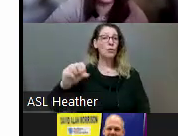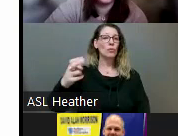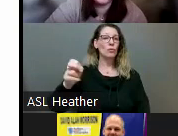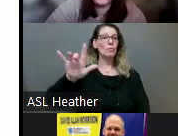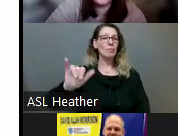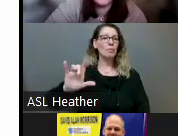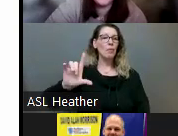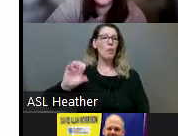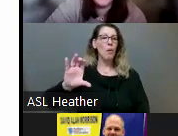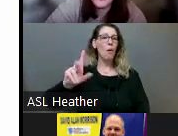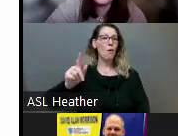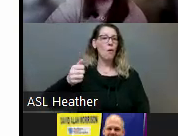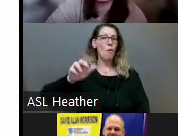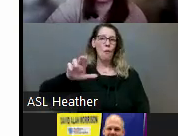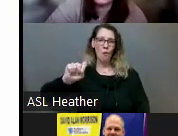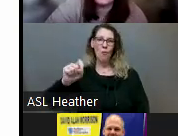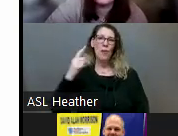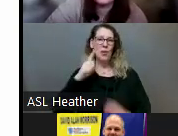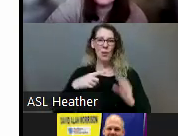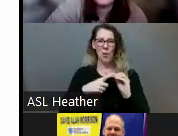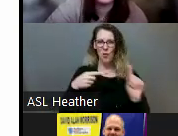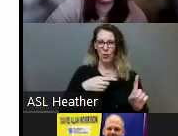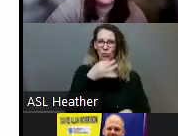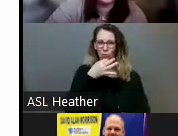you'll hear more about her in a little bit; but she's the Executive Director of Lockhart